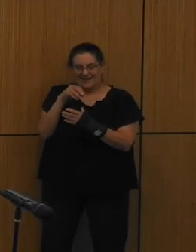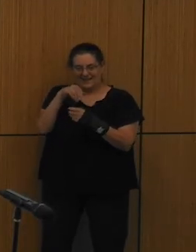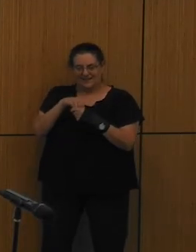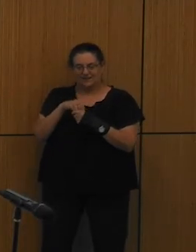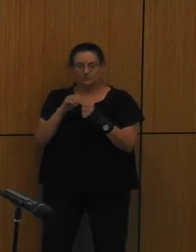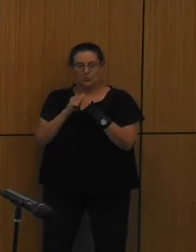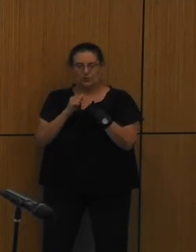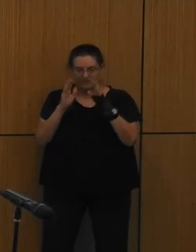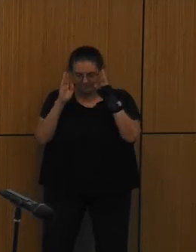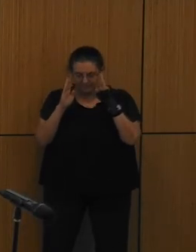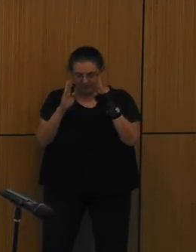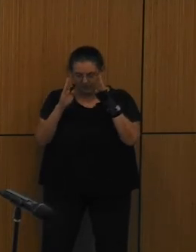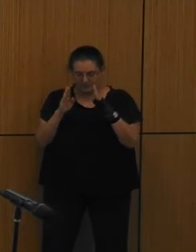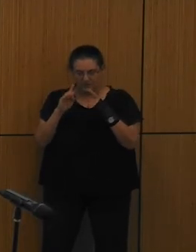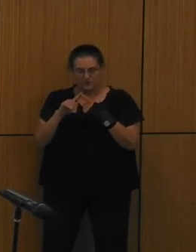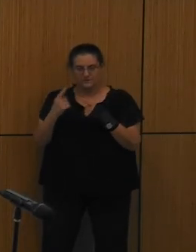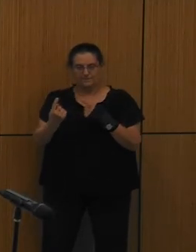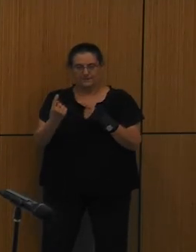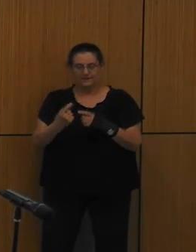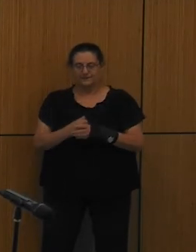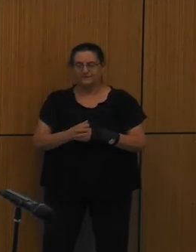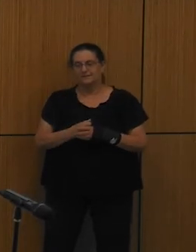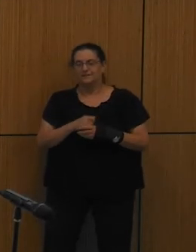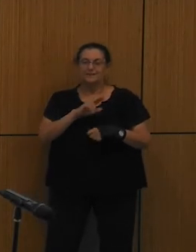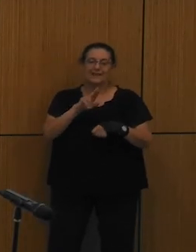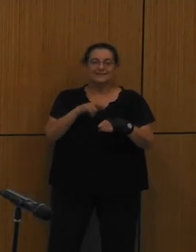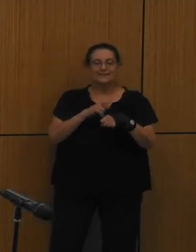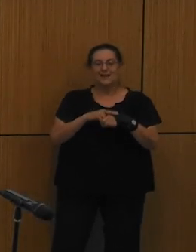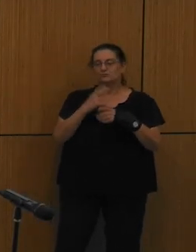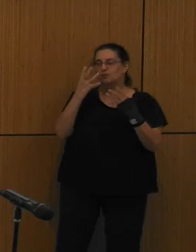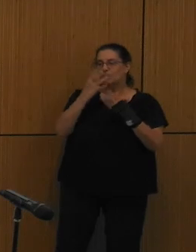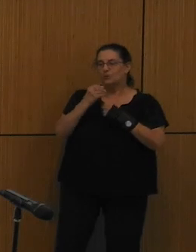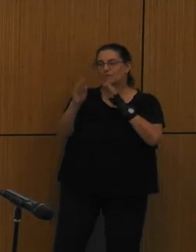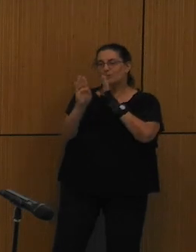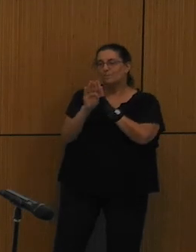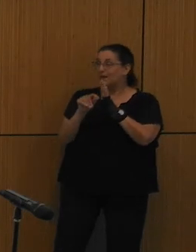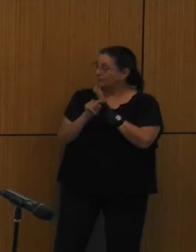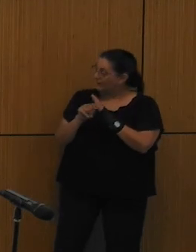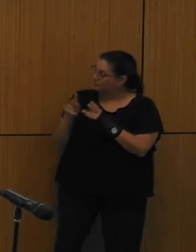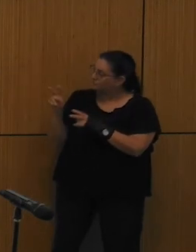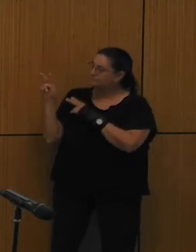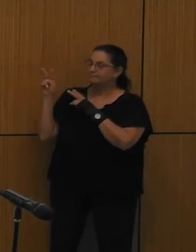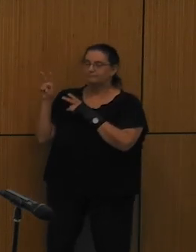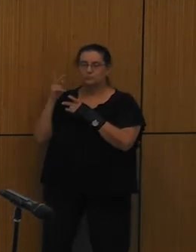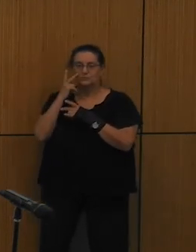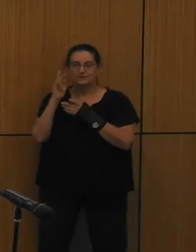Now, like I said, these are beautiful, natural vistas. Does this hold true with the experience of scientific?